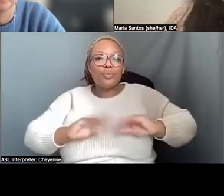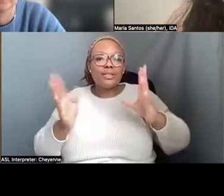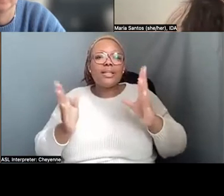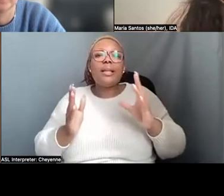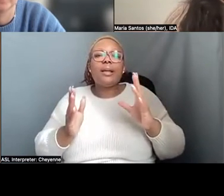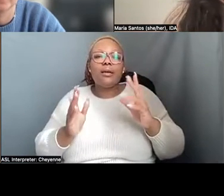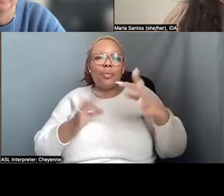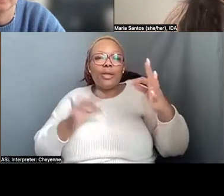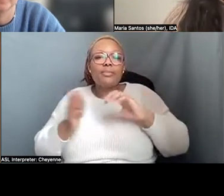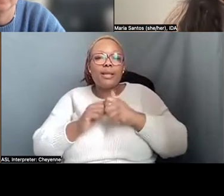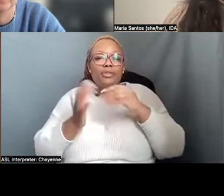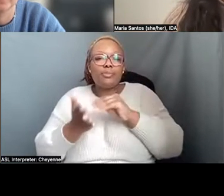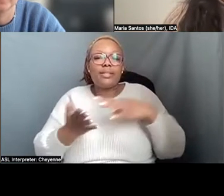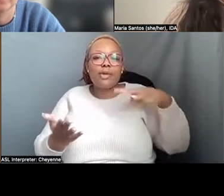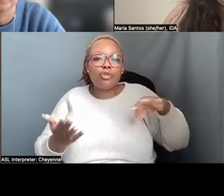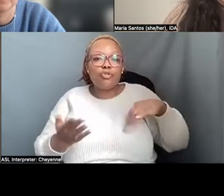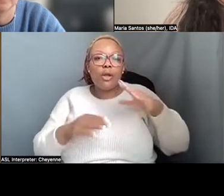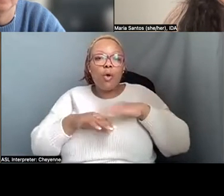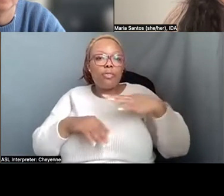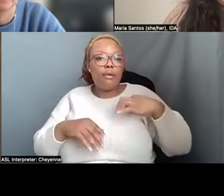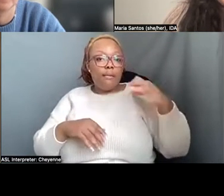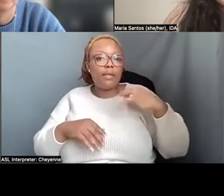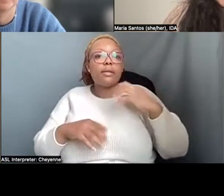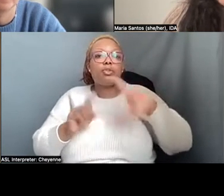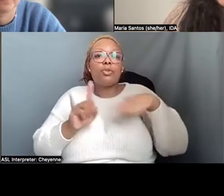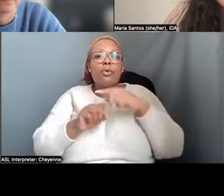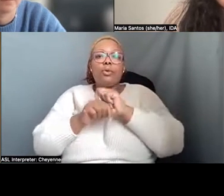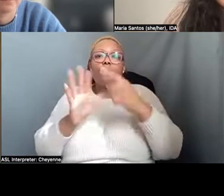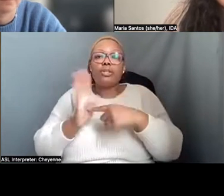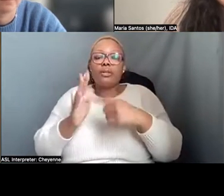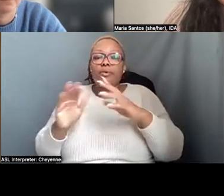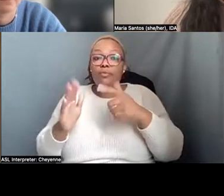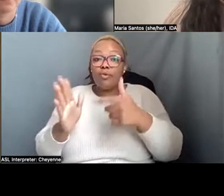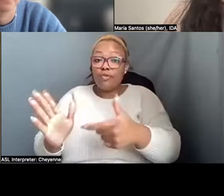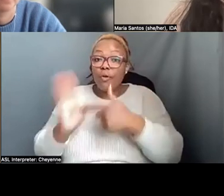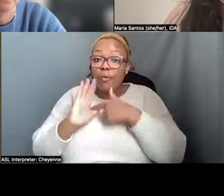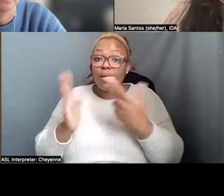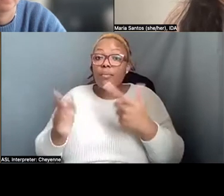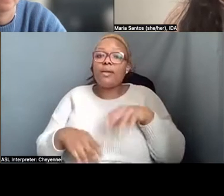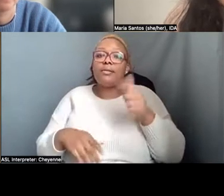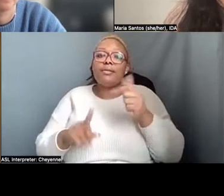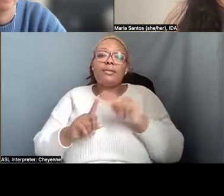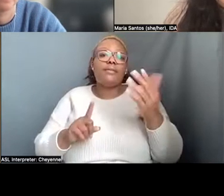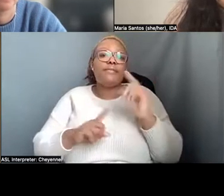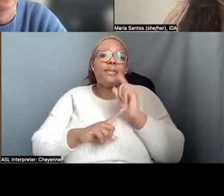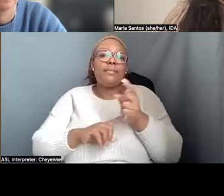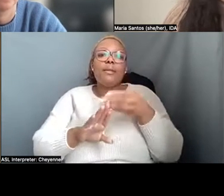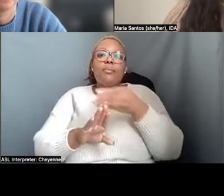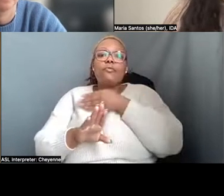And so, the only work sample that we're asking for is the 10-15 minute prior work sample and the